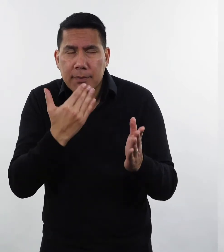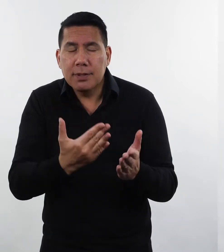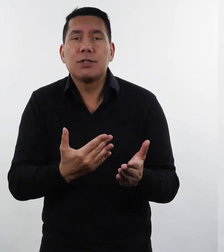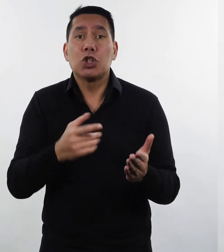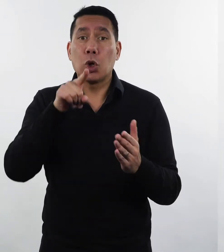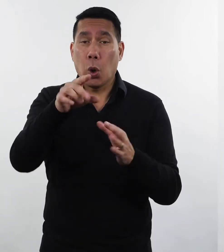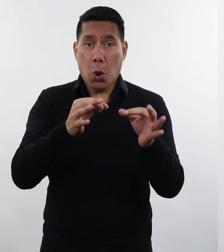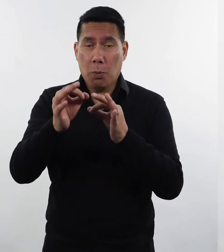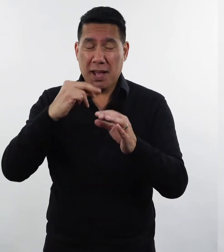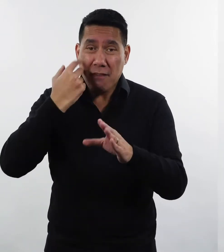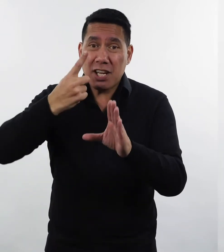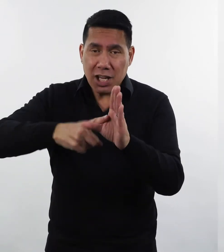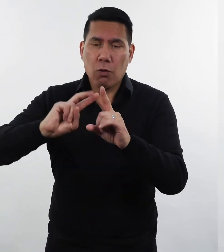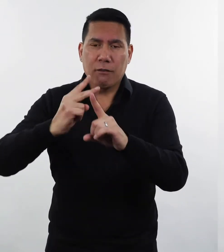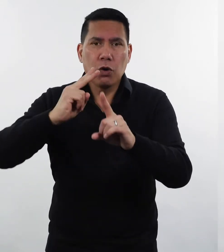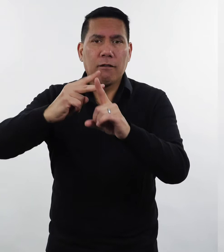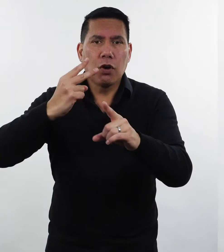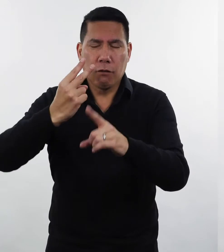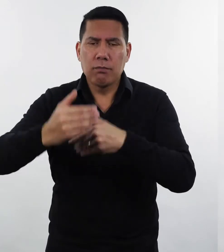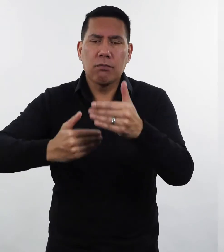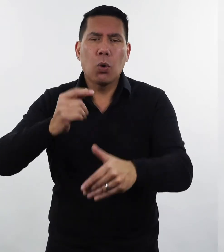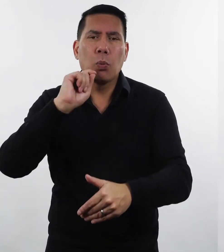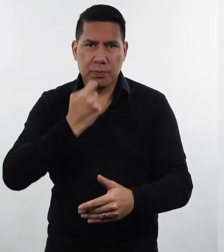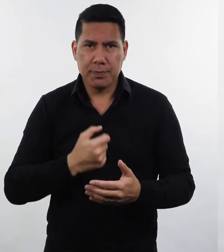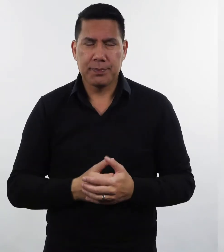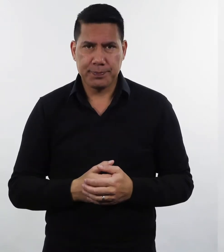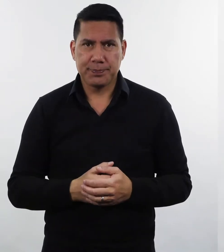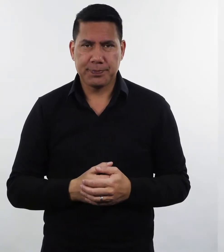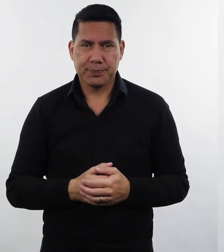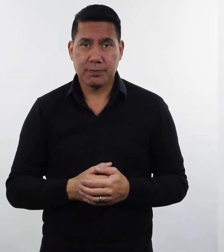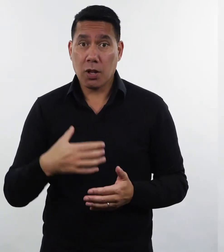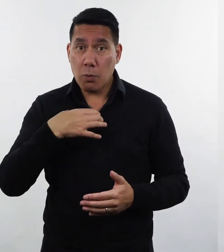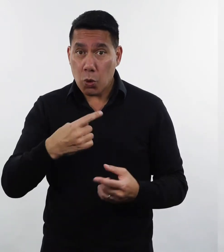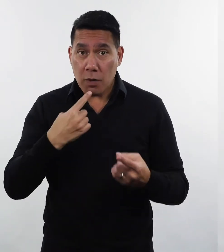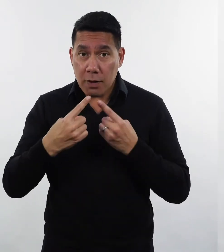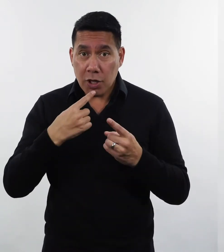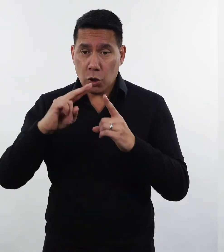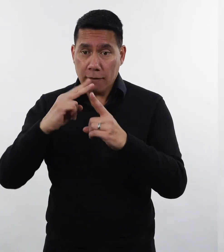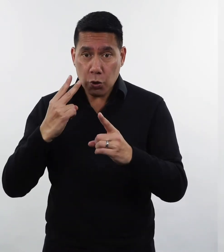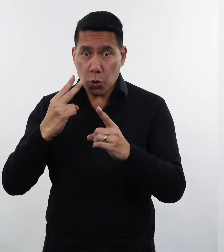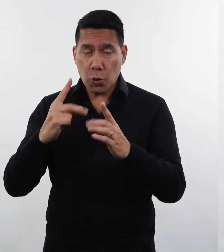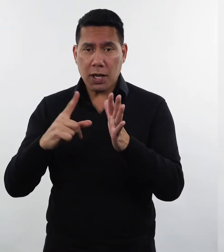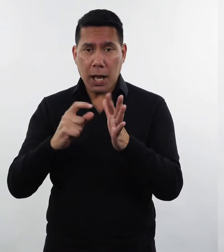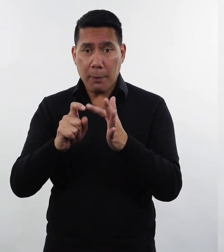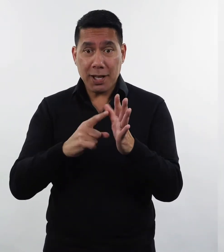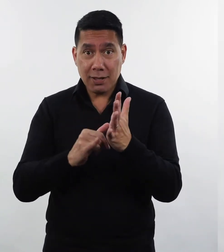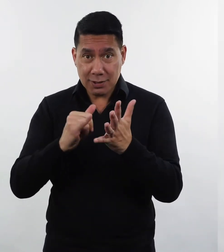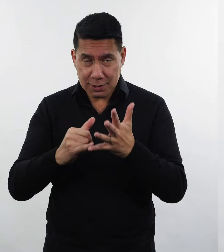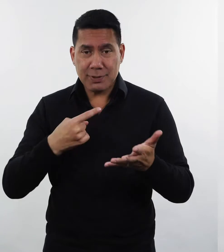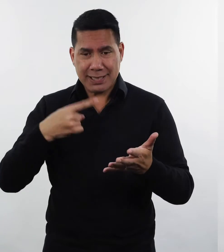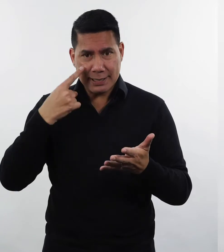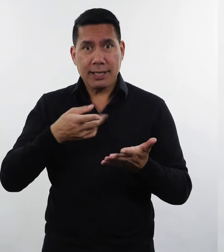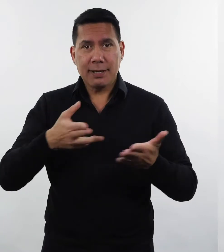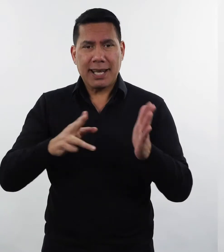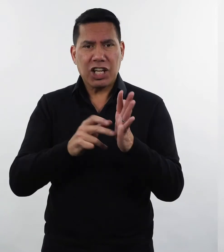For more information on reviews and appeals see: NDIS Act 2013 sections 99-103